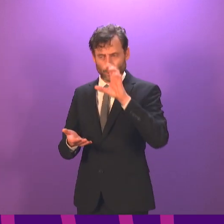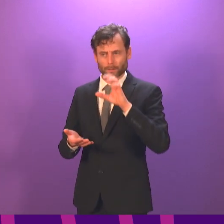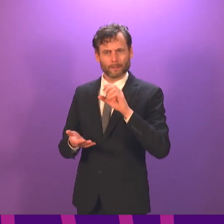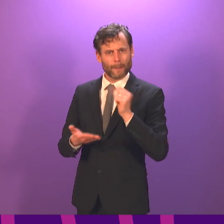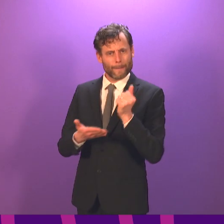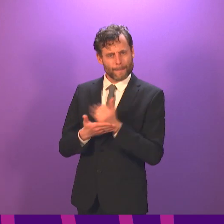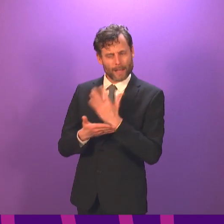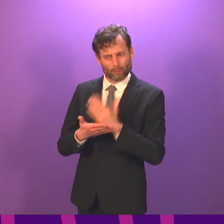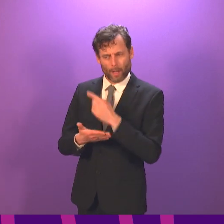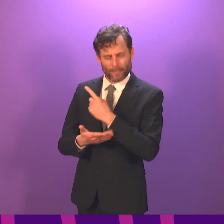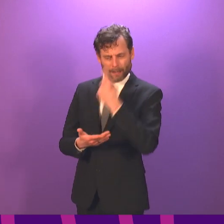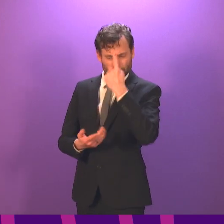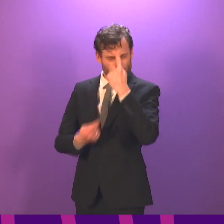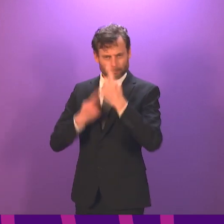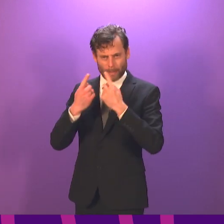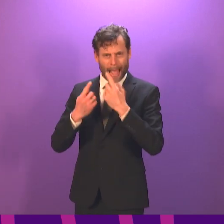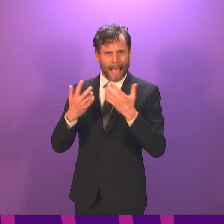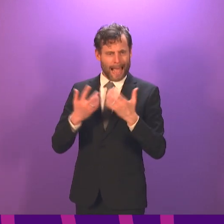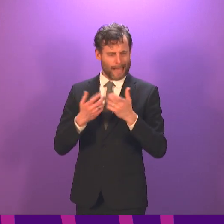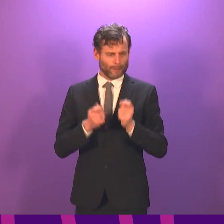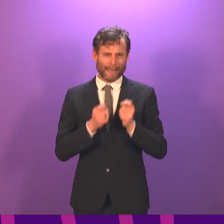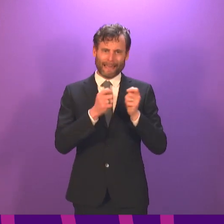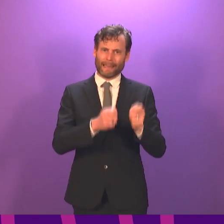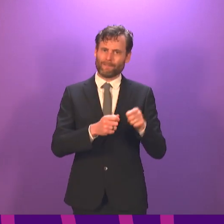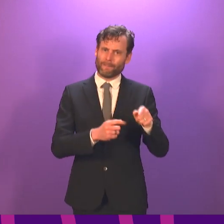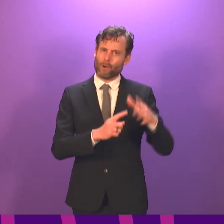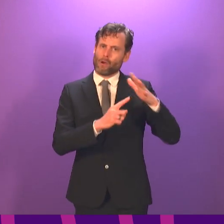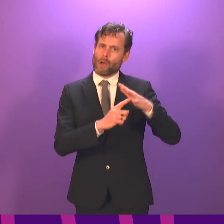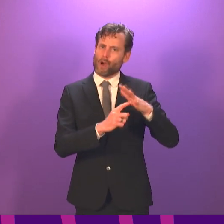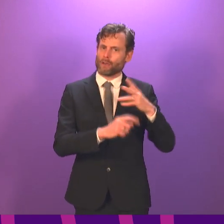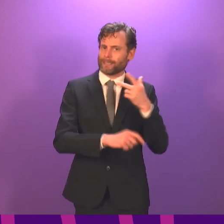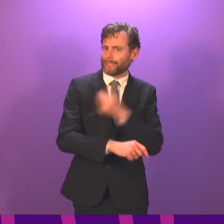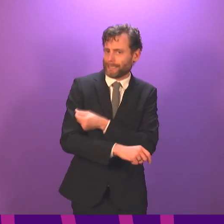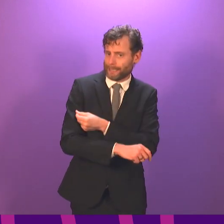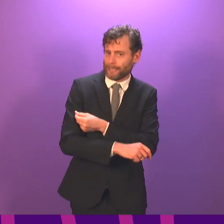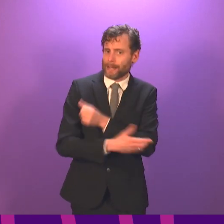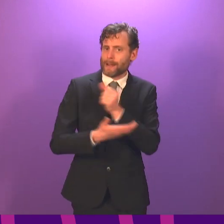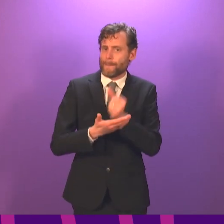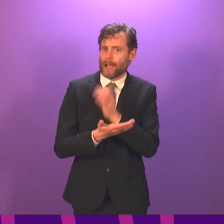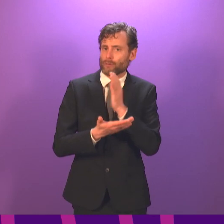understanding of how such workers should be prioritised is consistent both with the Joint